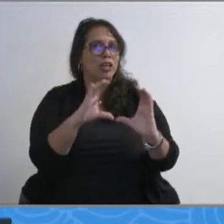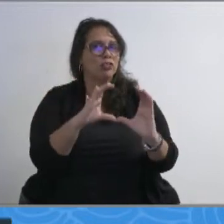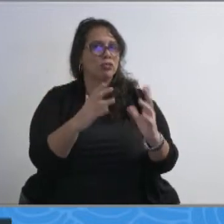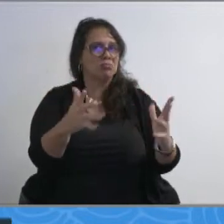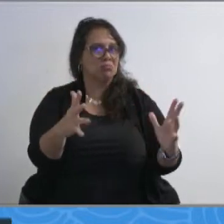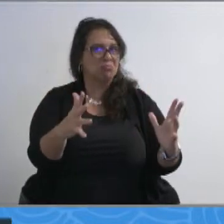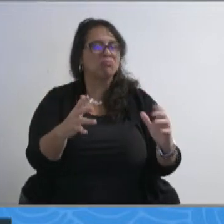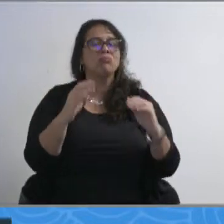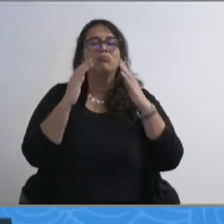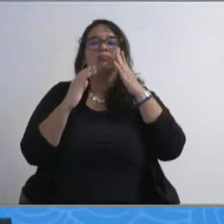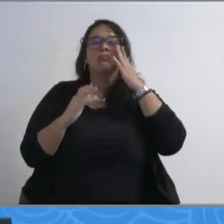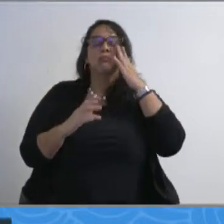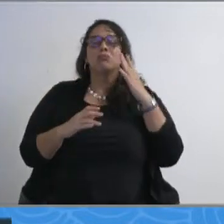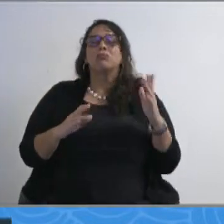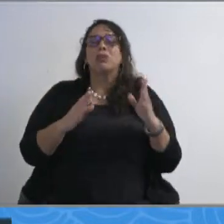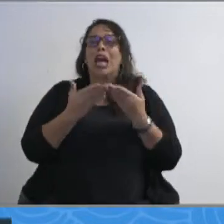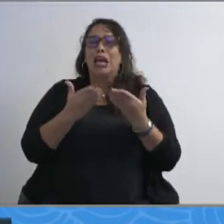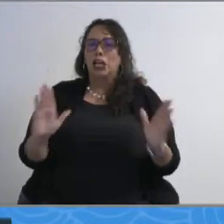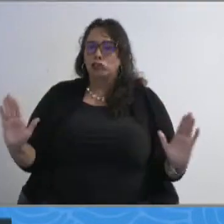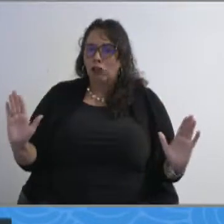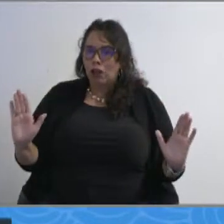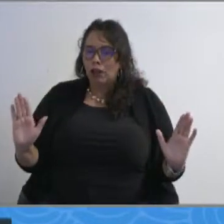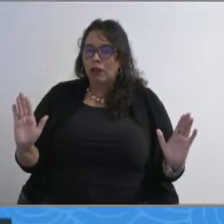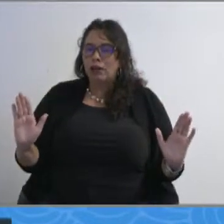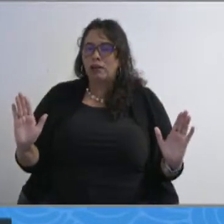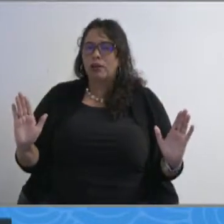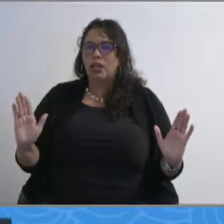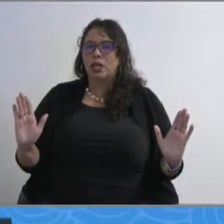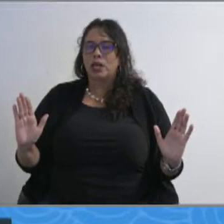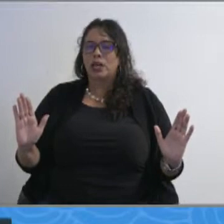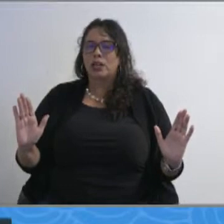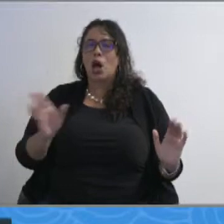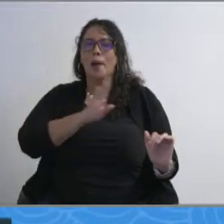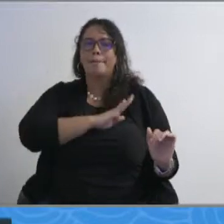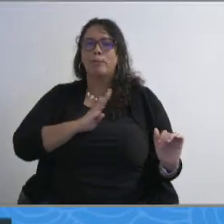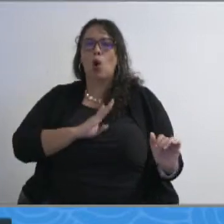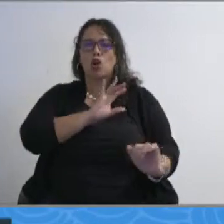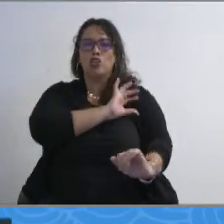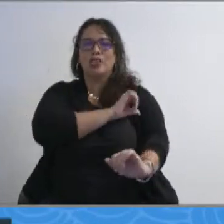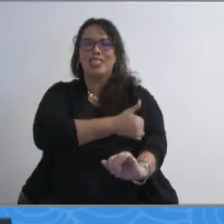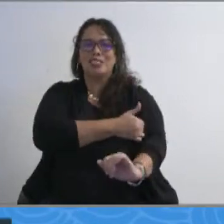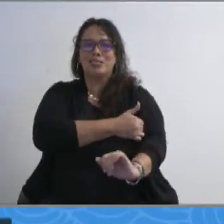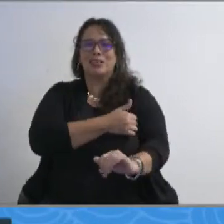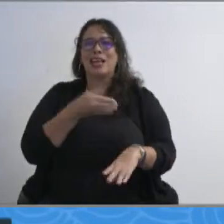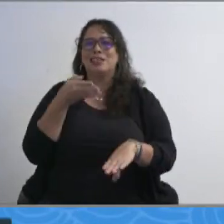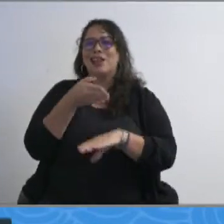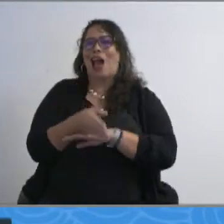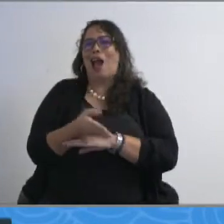What generally happens with a board authorization is it is an after the fact issue.